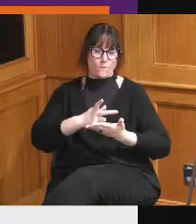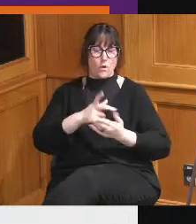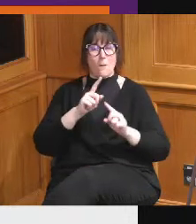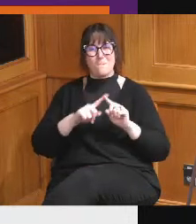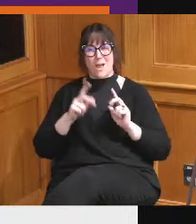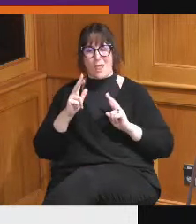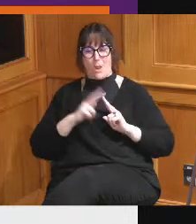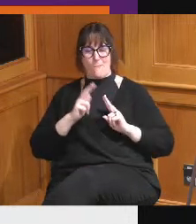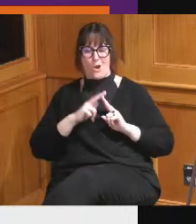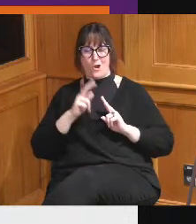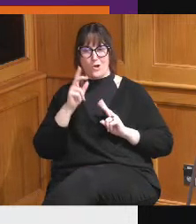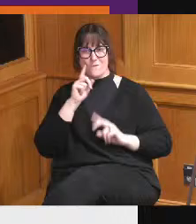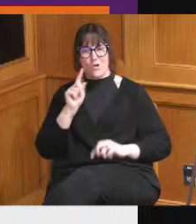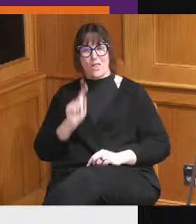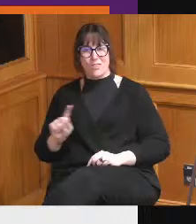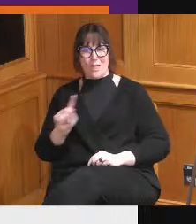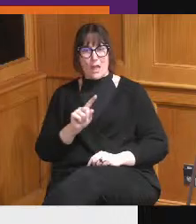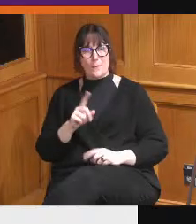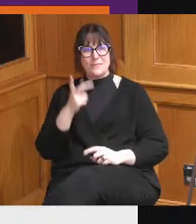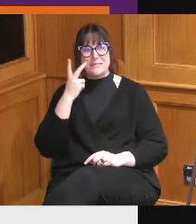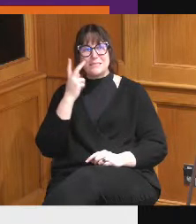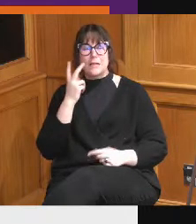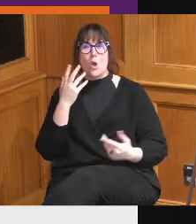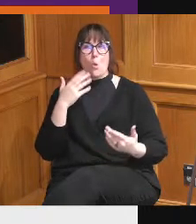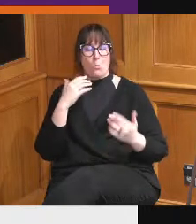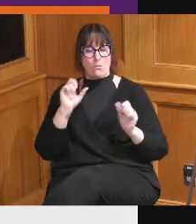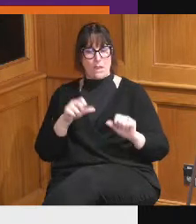is saying hey let's is there a way to work through this like what are the and if this when this